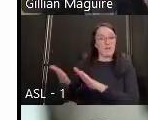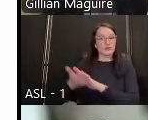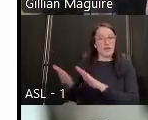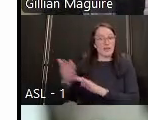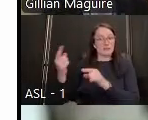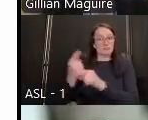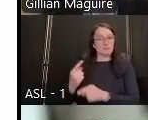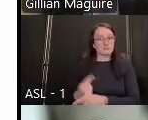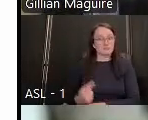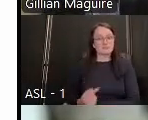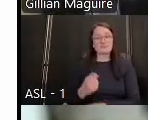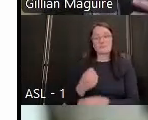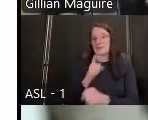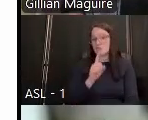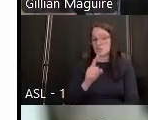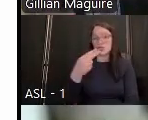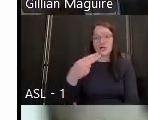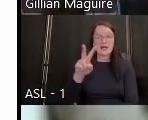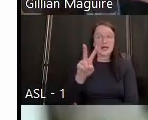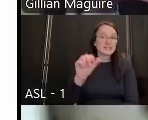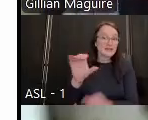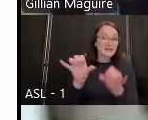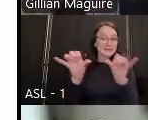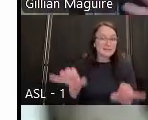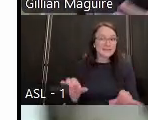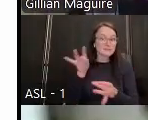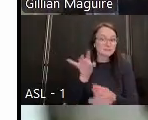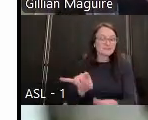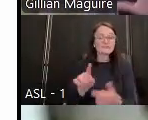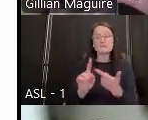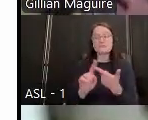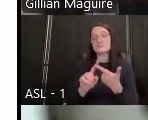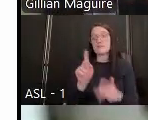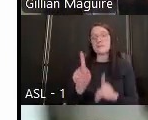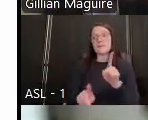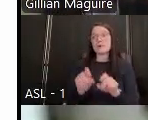the HVAC system works, making sure that people are moving around uh on the campuses the way they